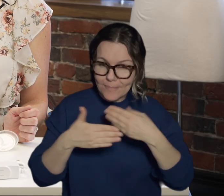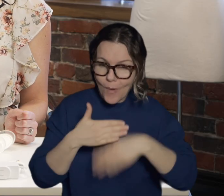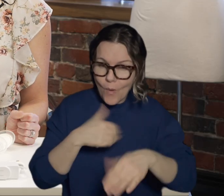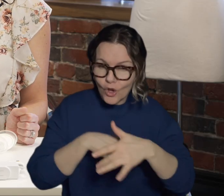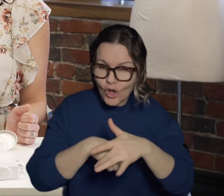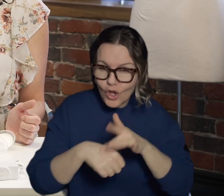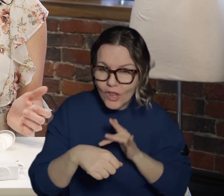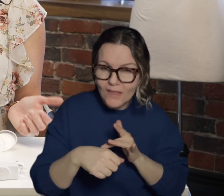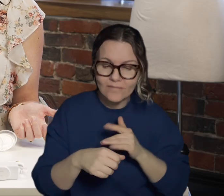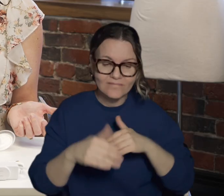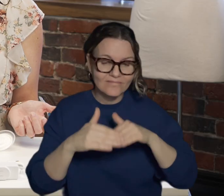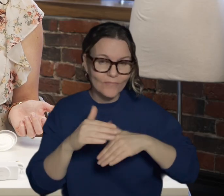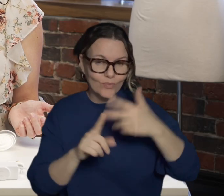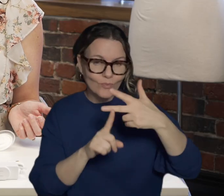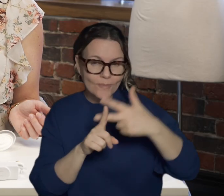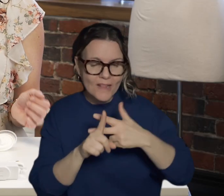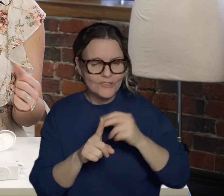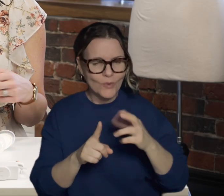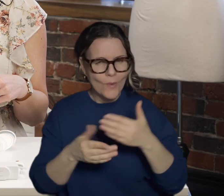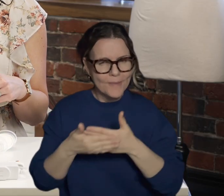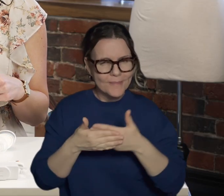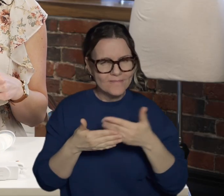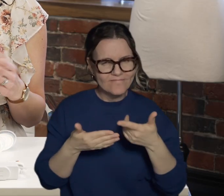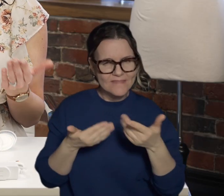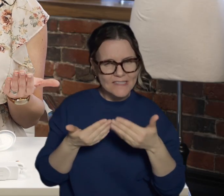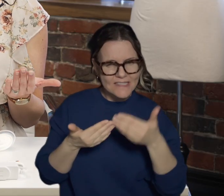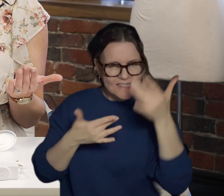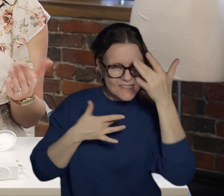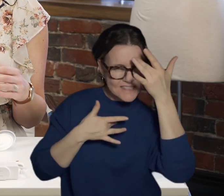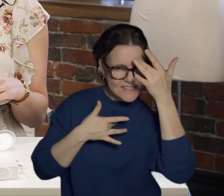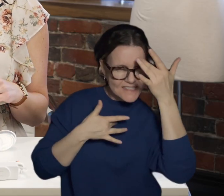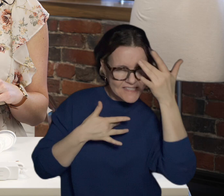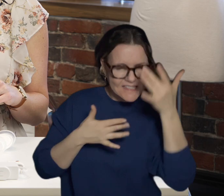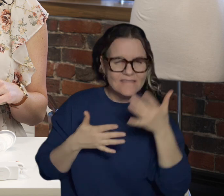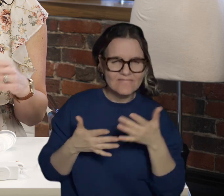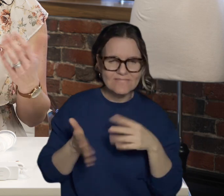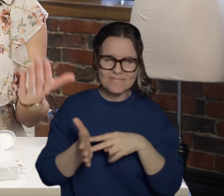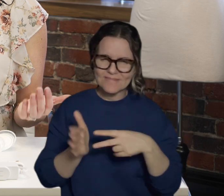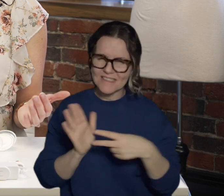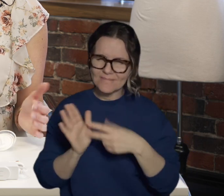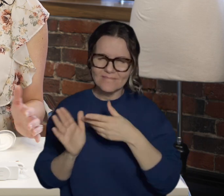for any baby that's bored prematurely any baby under 3 months old or anyone with a sensitive